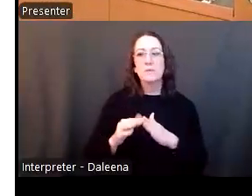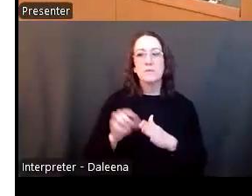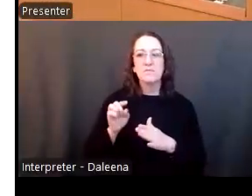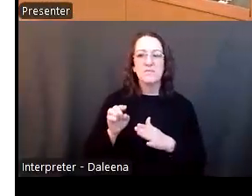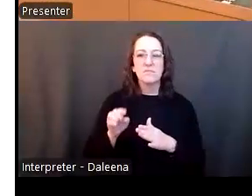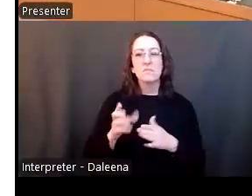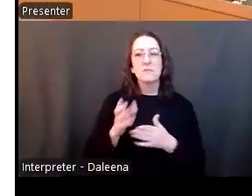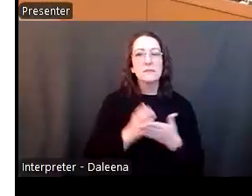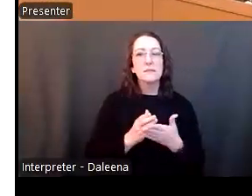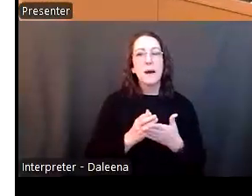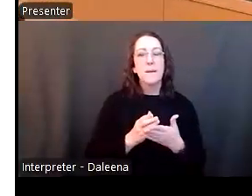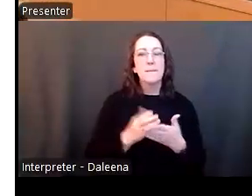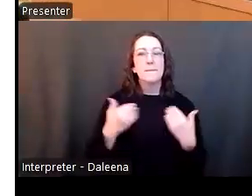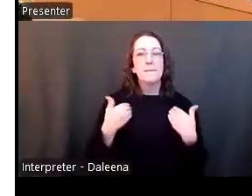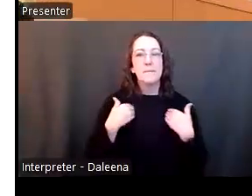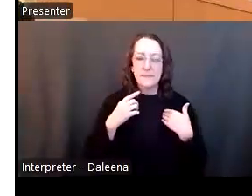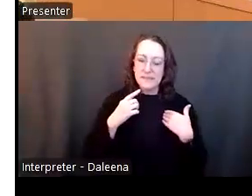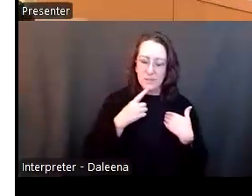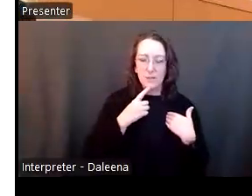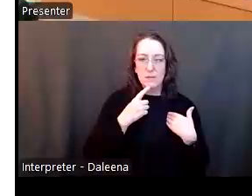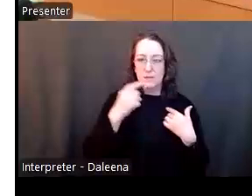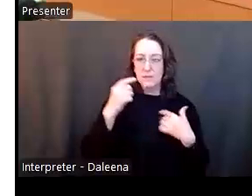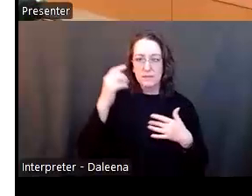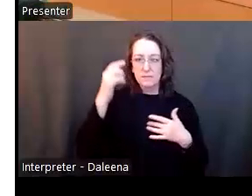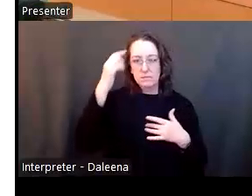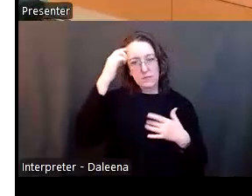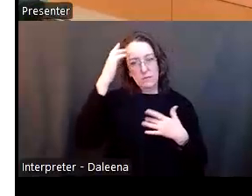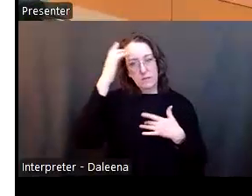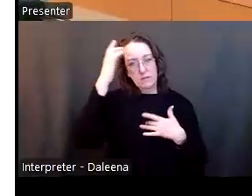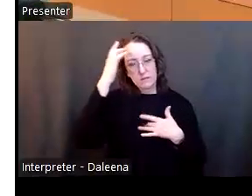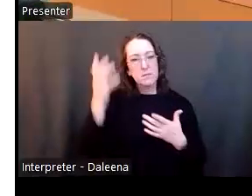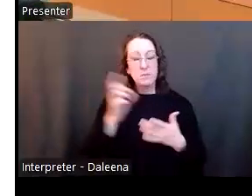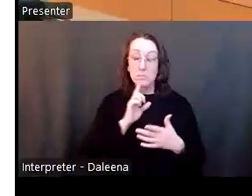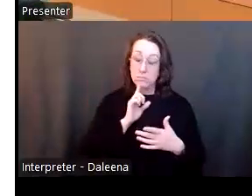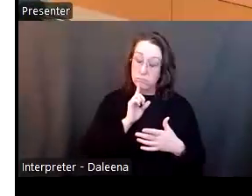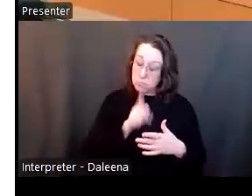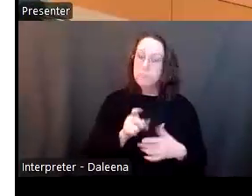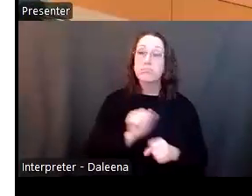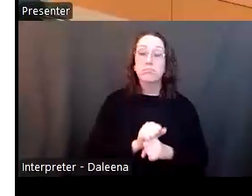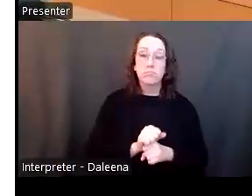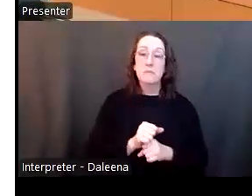those patients have serious mental illness really serious mental illness schizophrenia